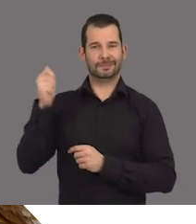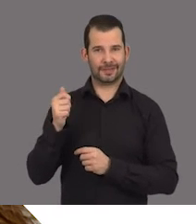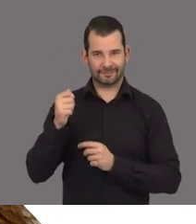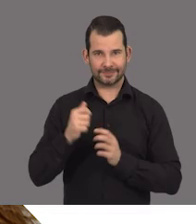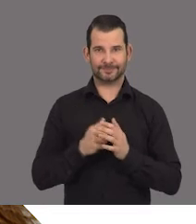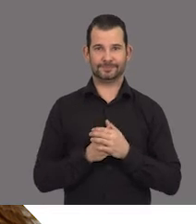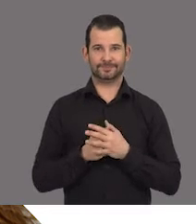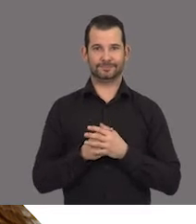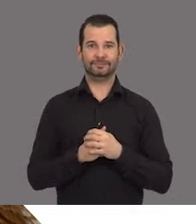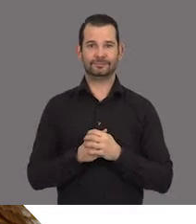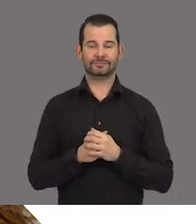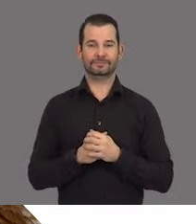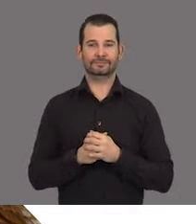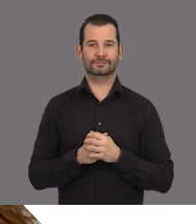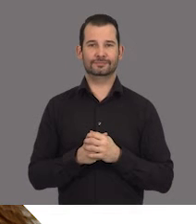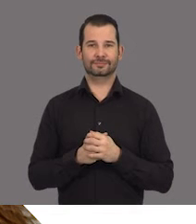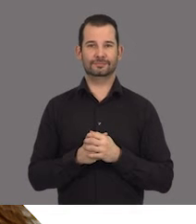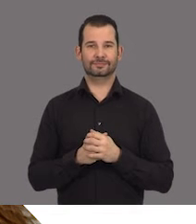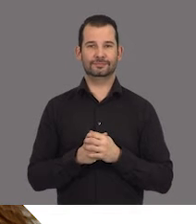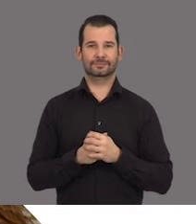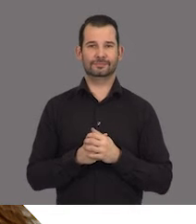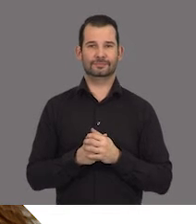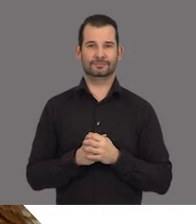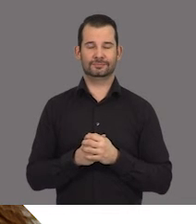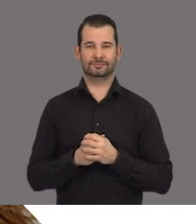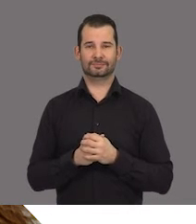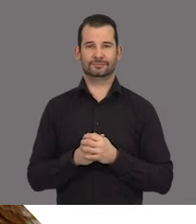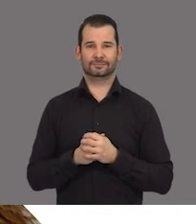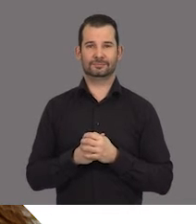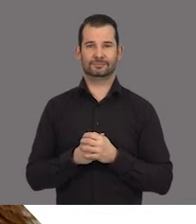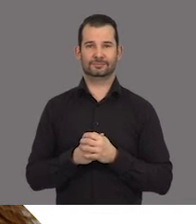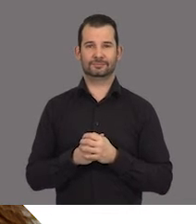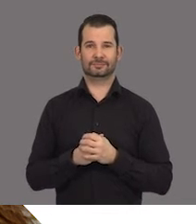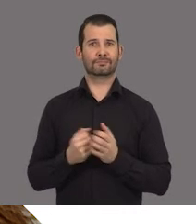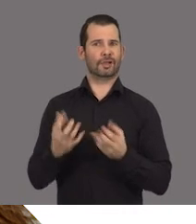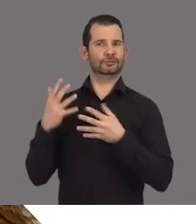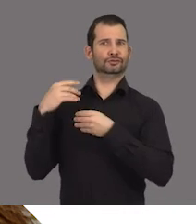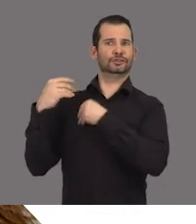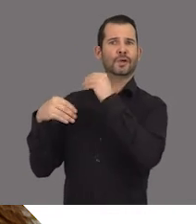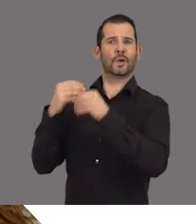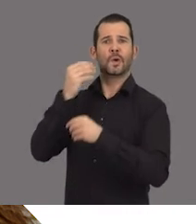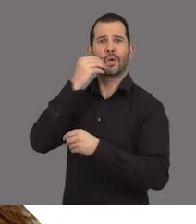The multigenerational home renovation tax credit is a new refundable tax credit.